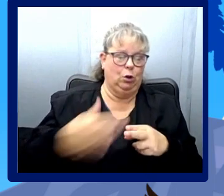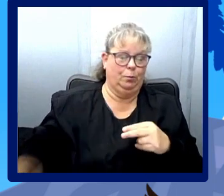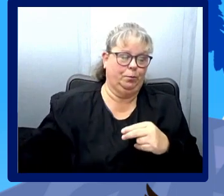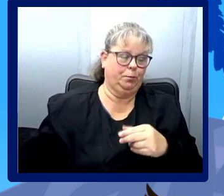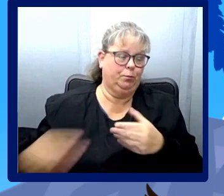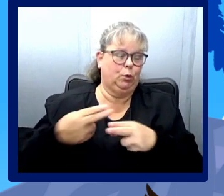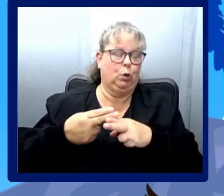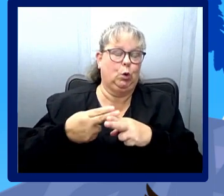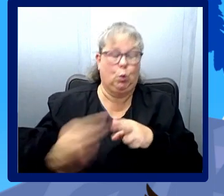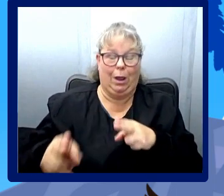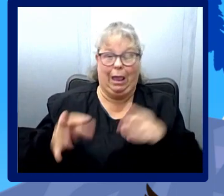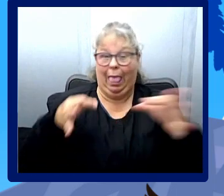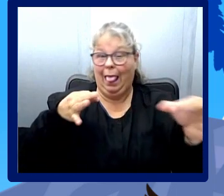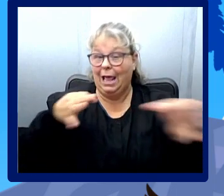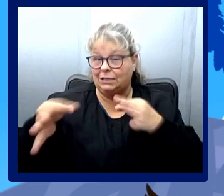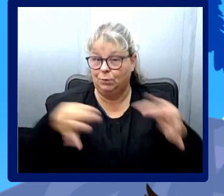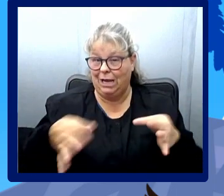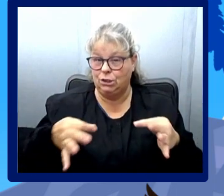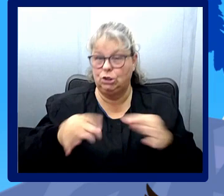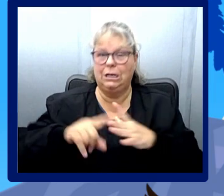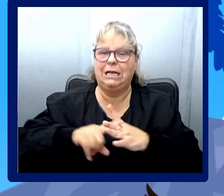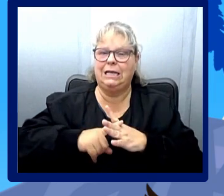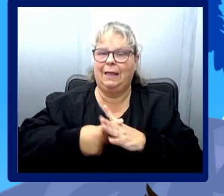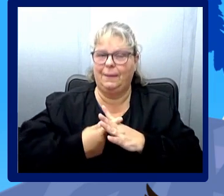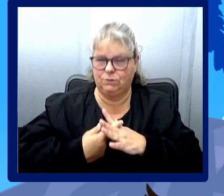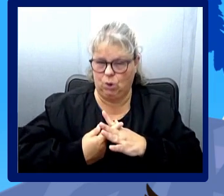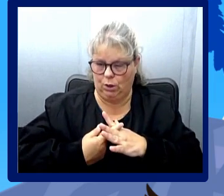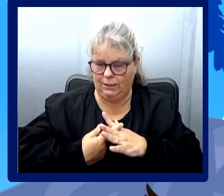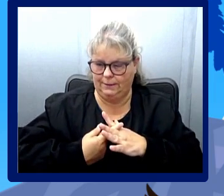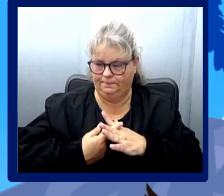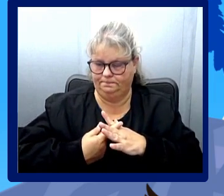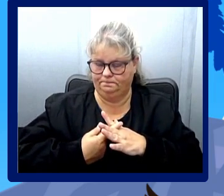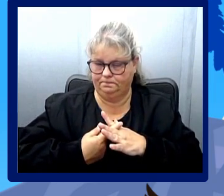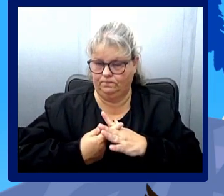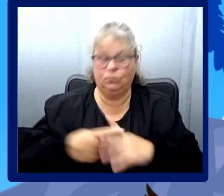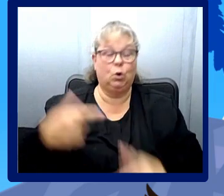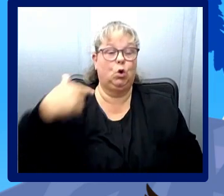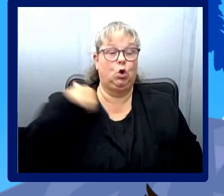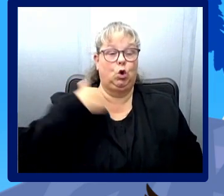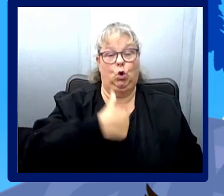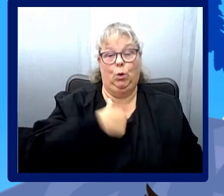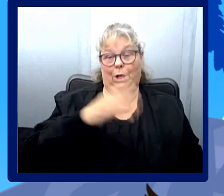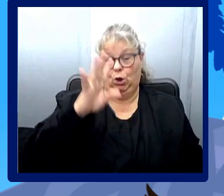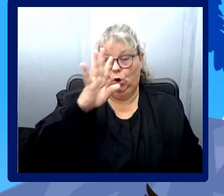which is where our logo is, an image, which appears in the middle of the screen,